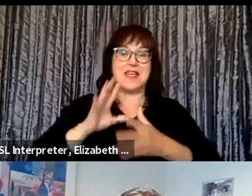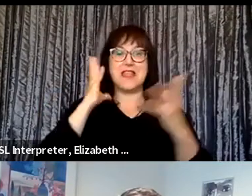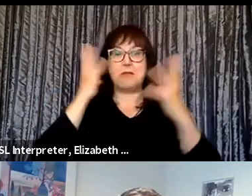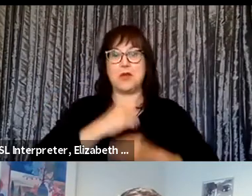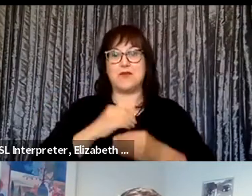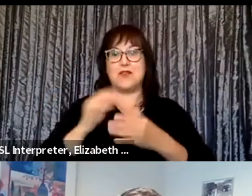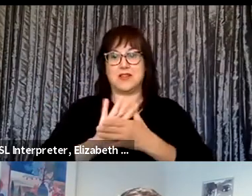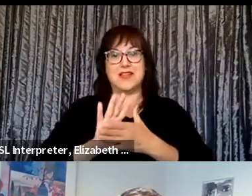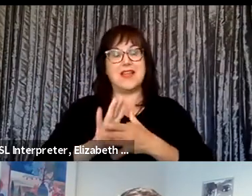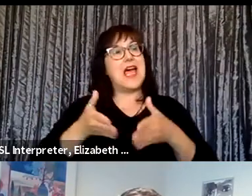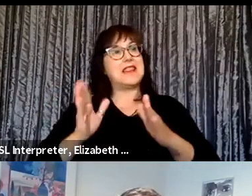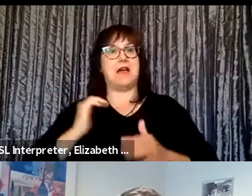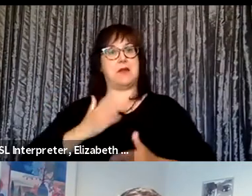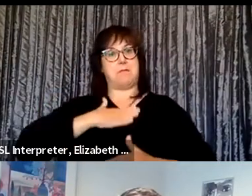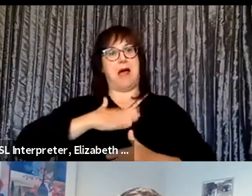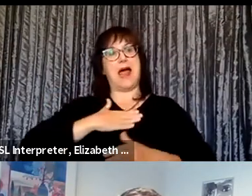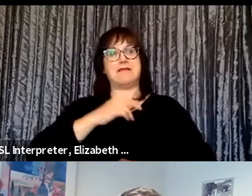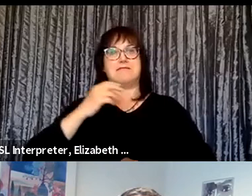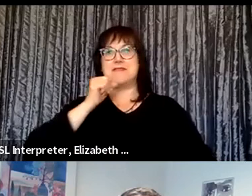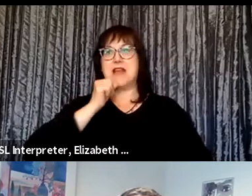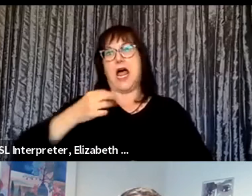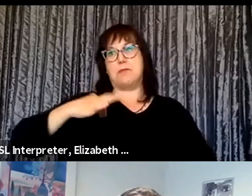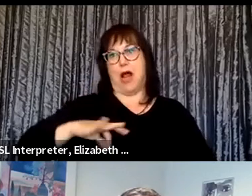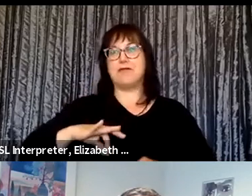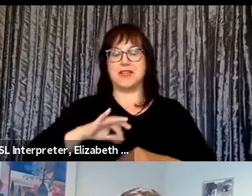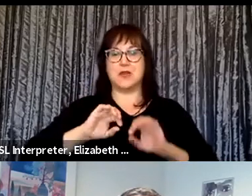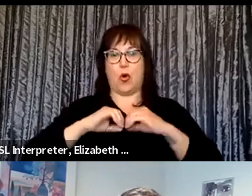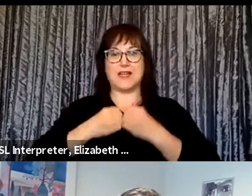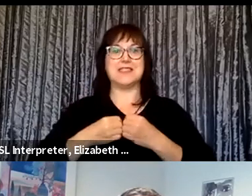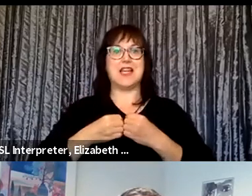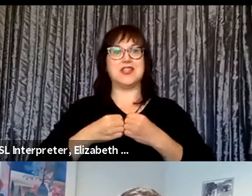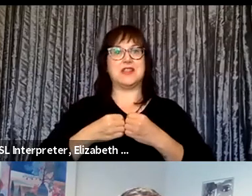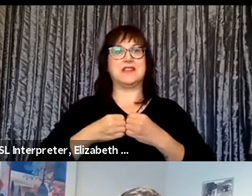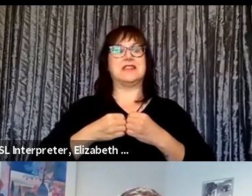to head up the process of, of getting the thing, you know, ready to actually be edited.